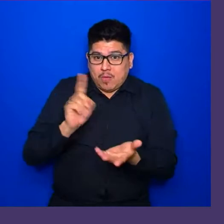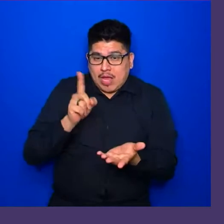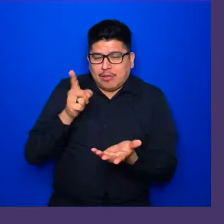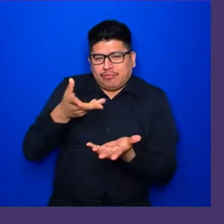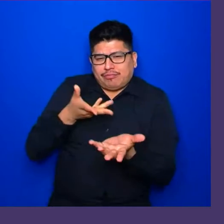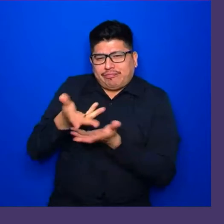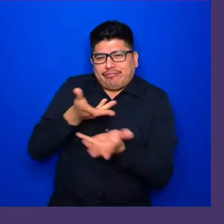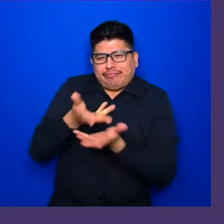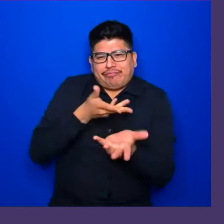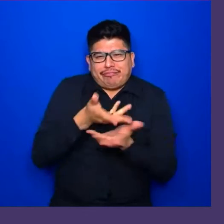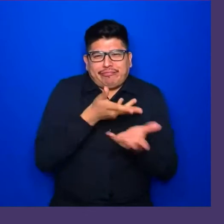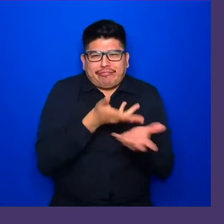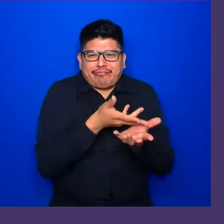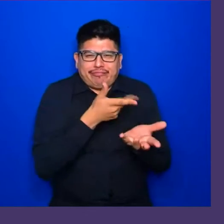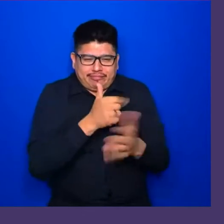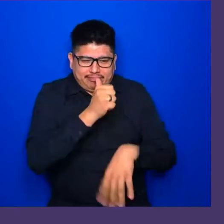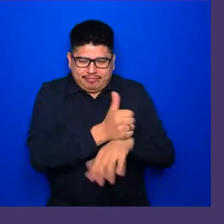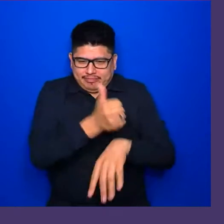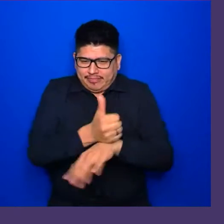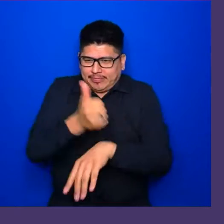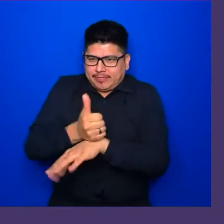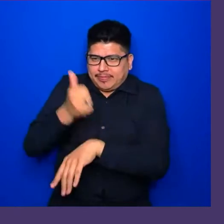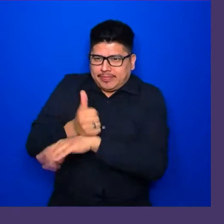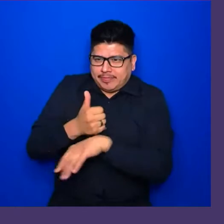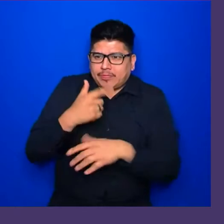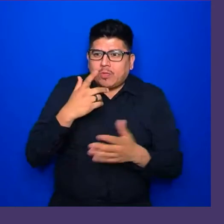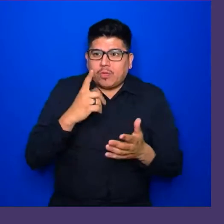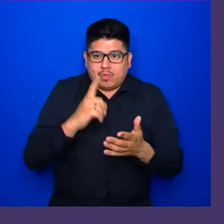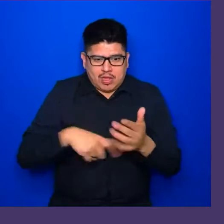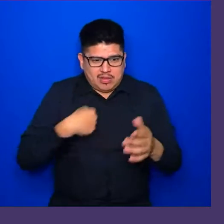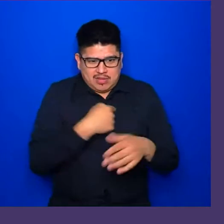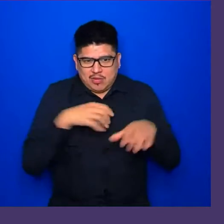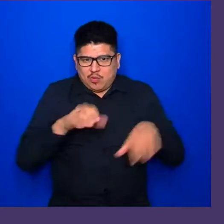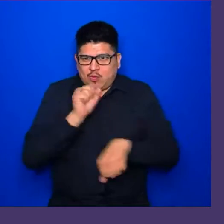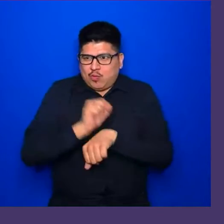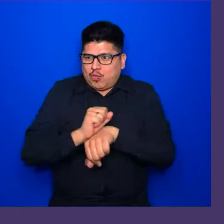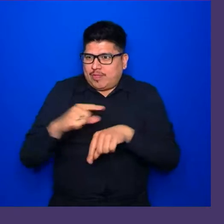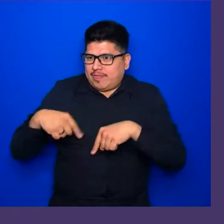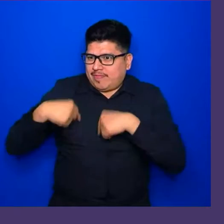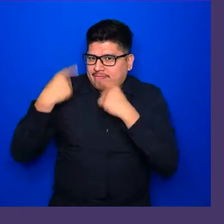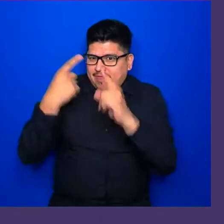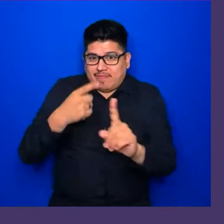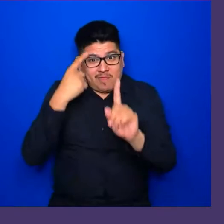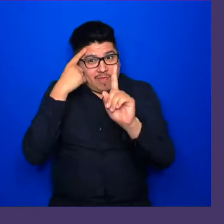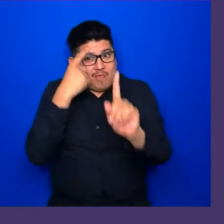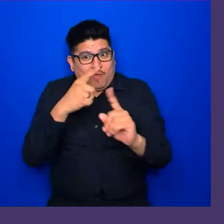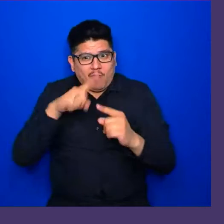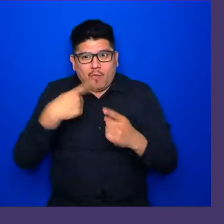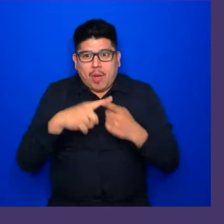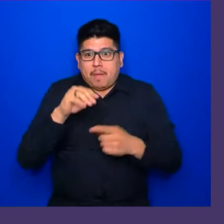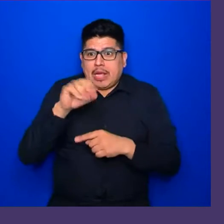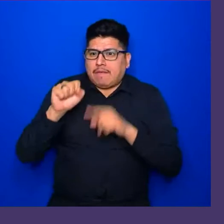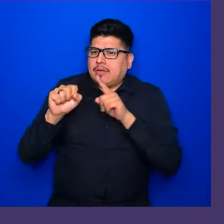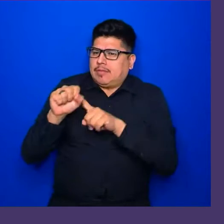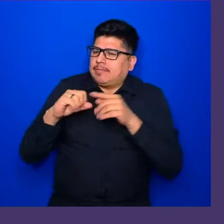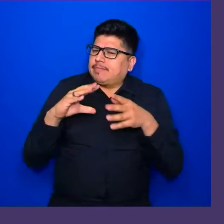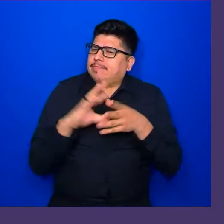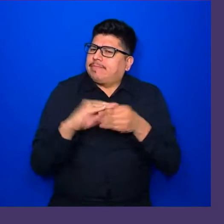and that is what we've all been working towards. When Microsoft says that this is the community,